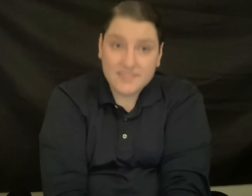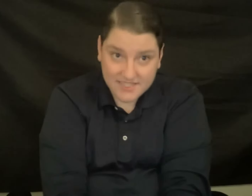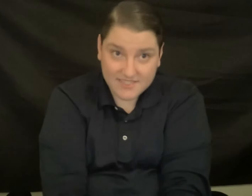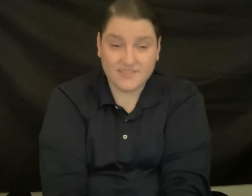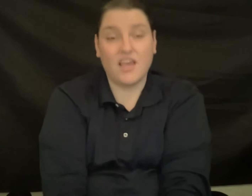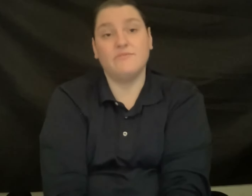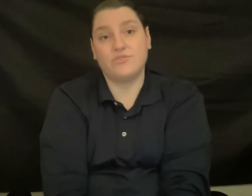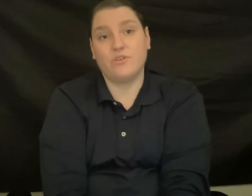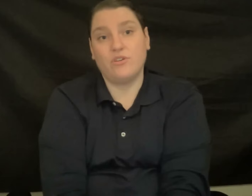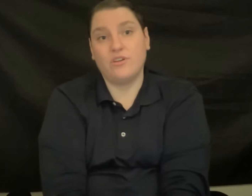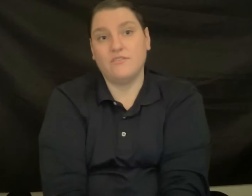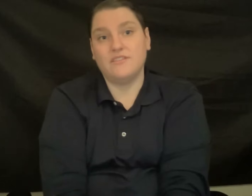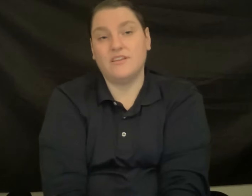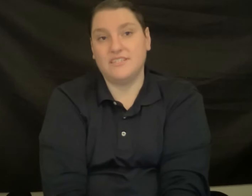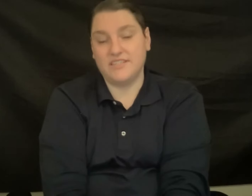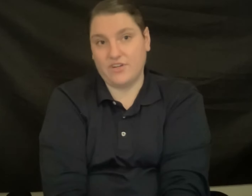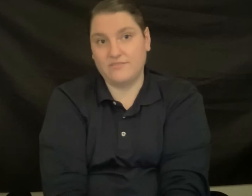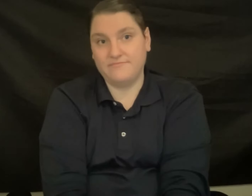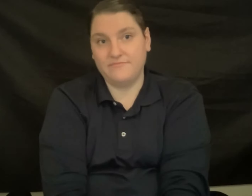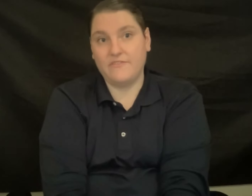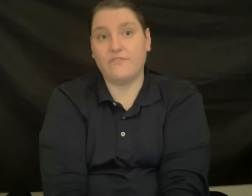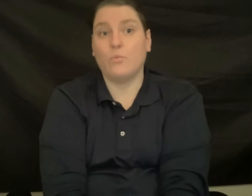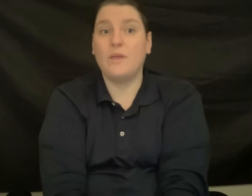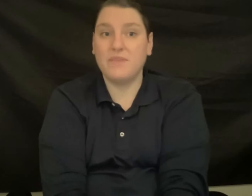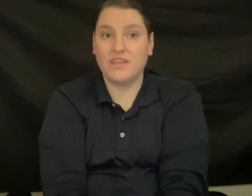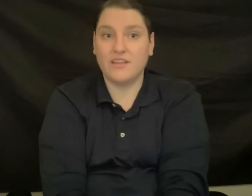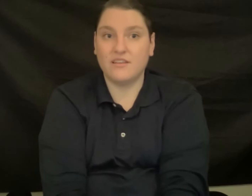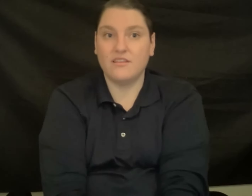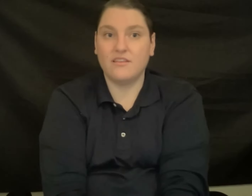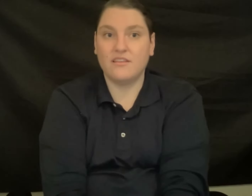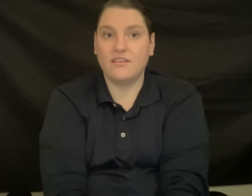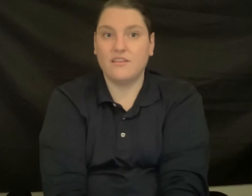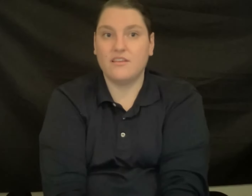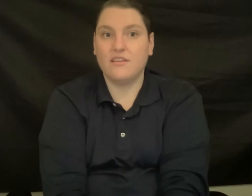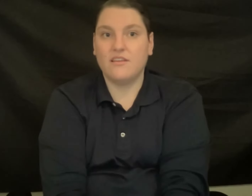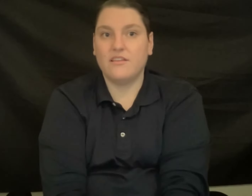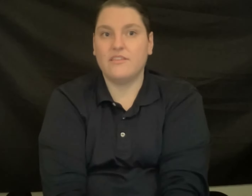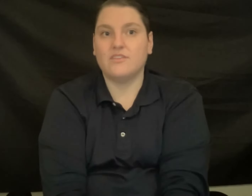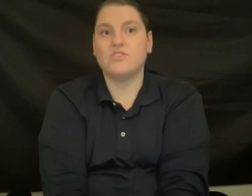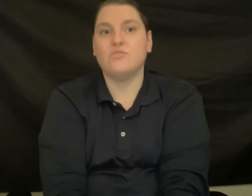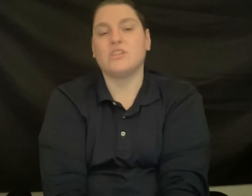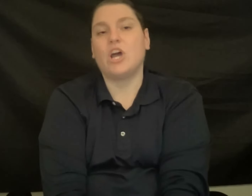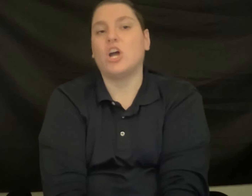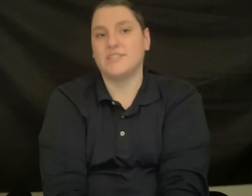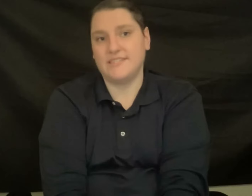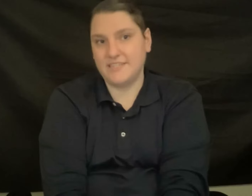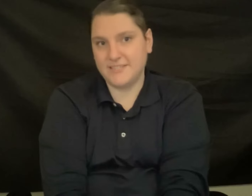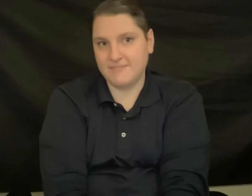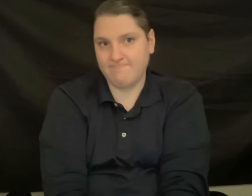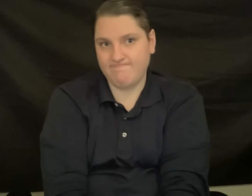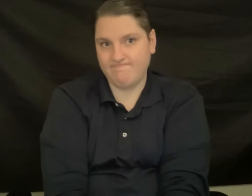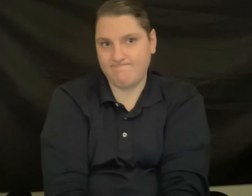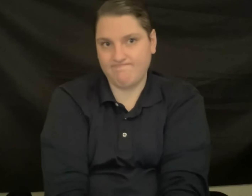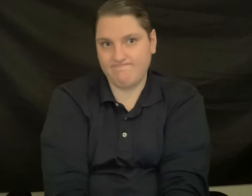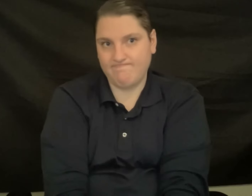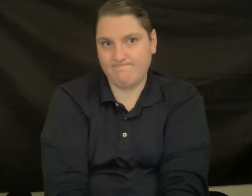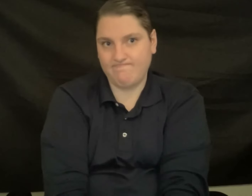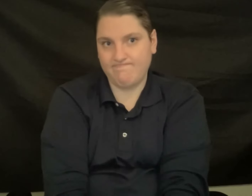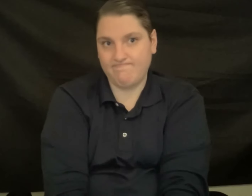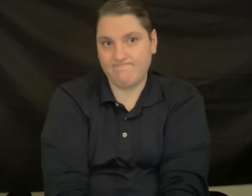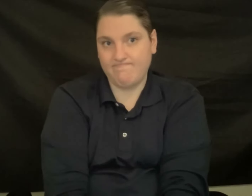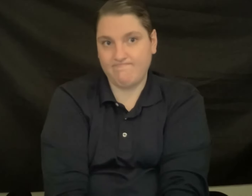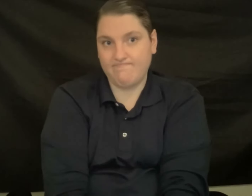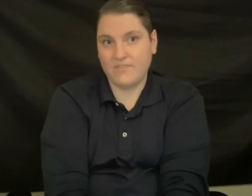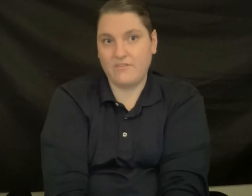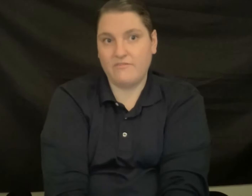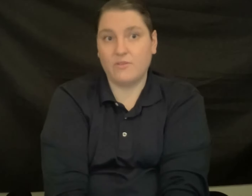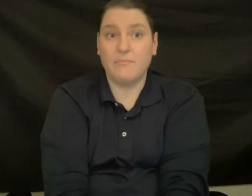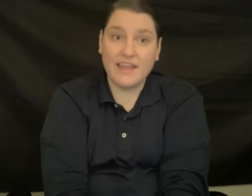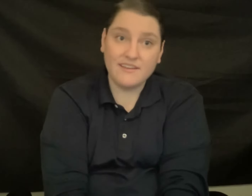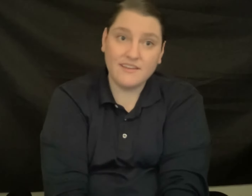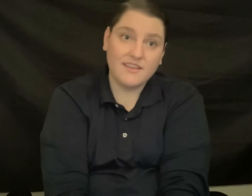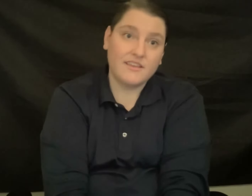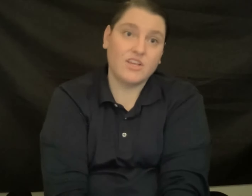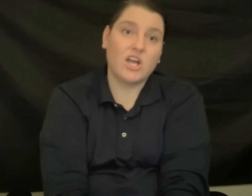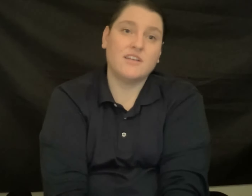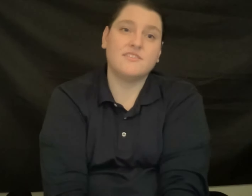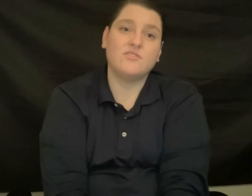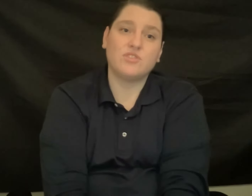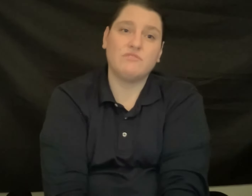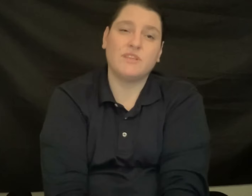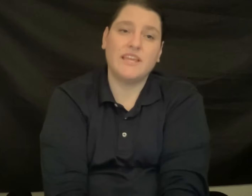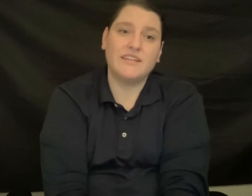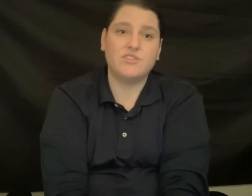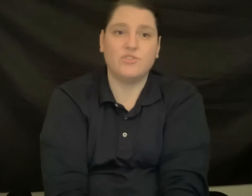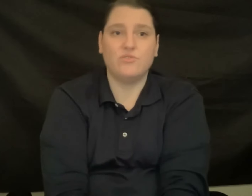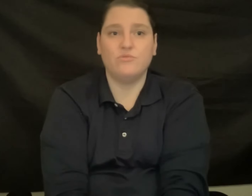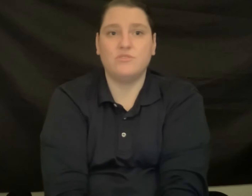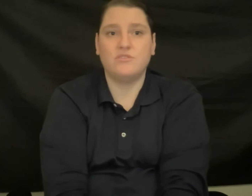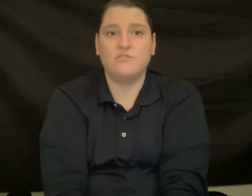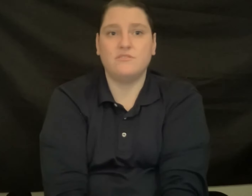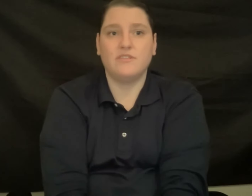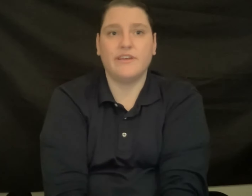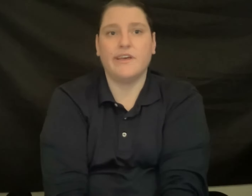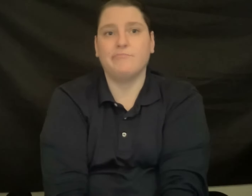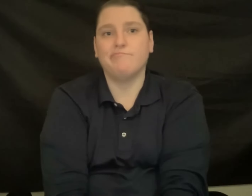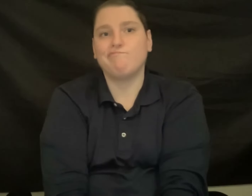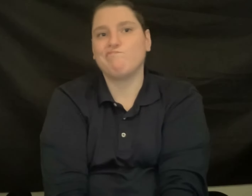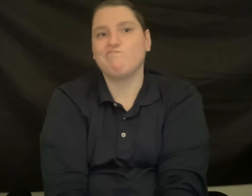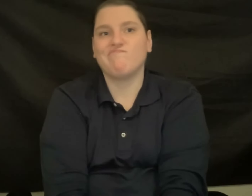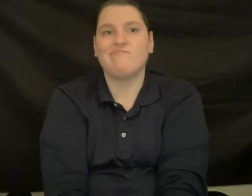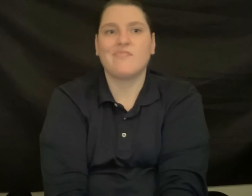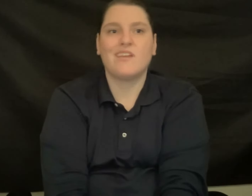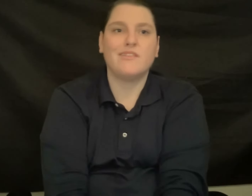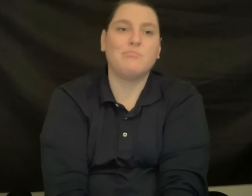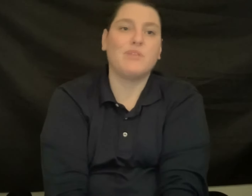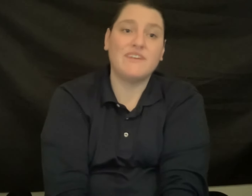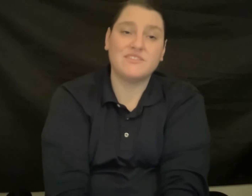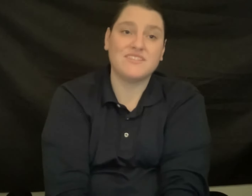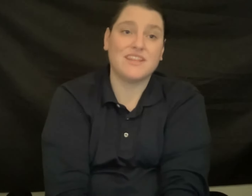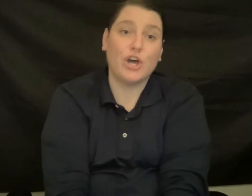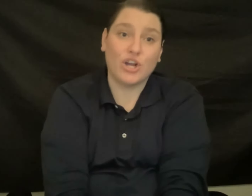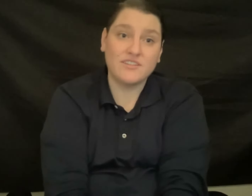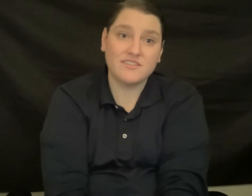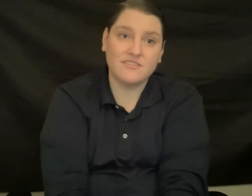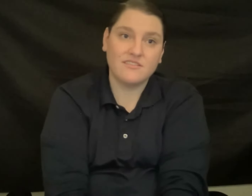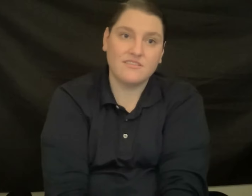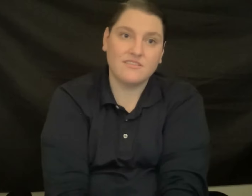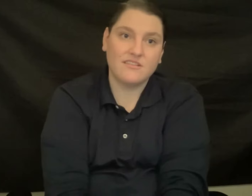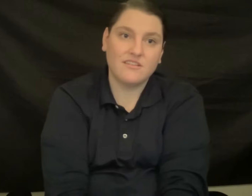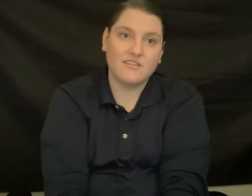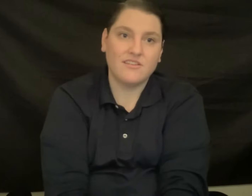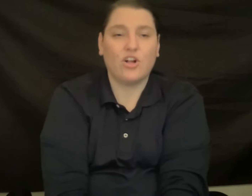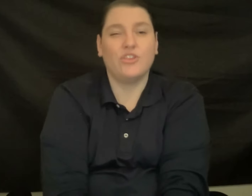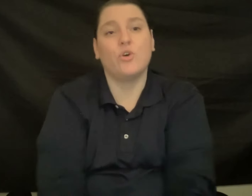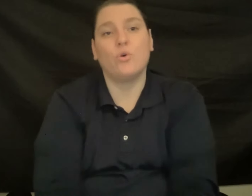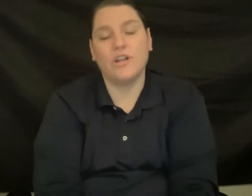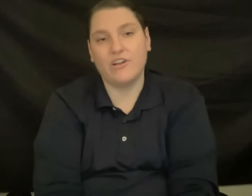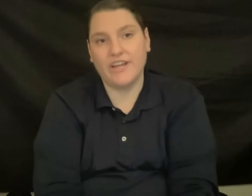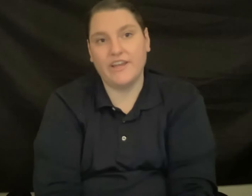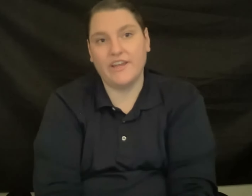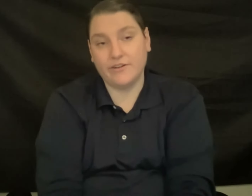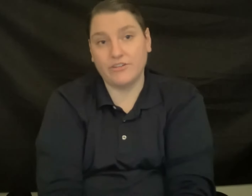And then... for men, it's roughly 14-15%. So, there is a little bit of a difference.